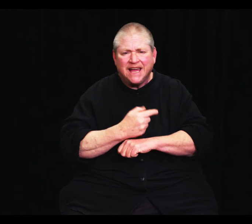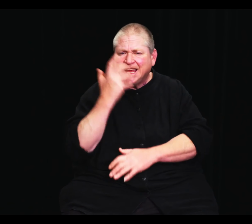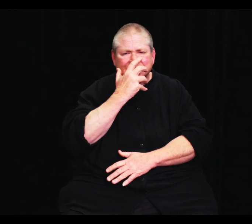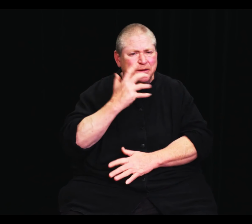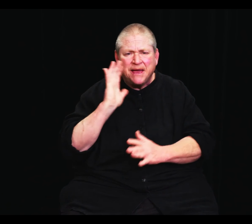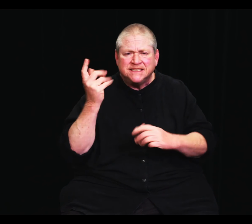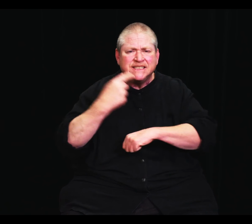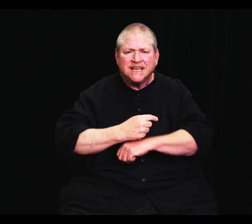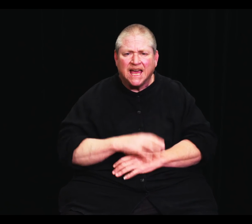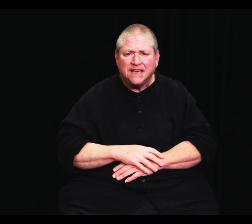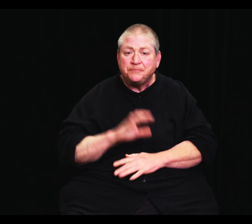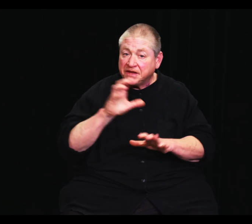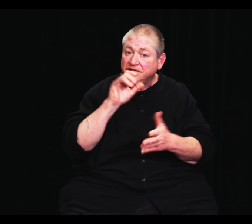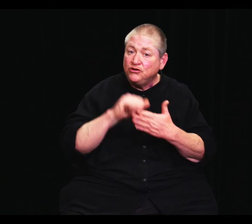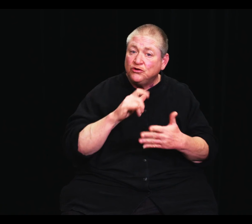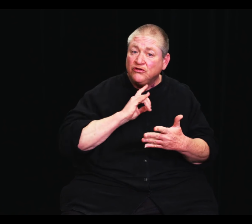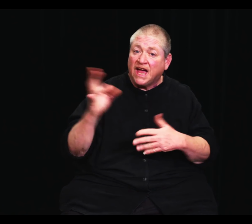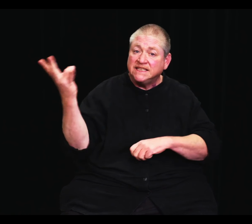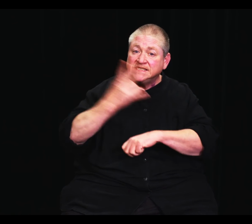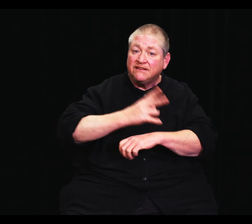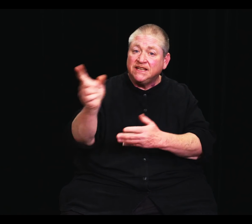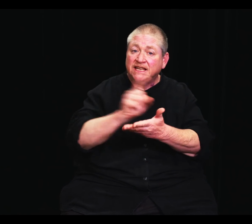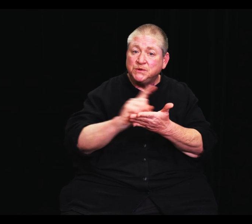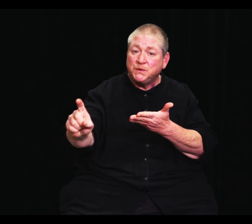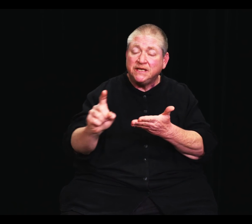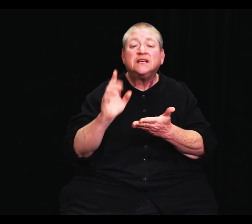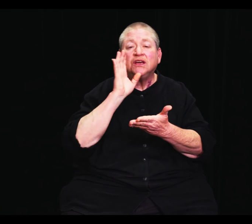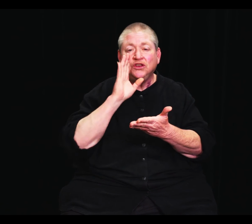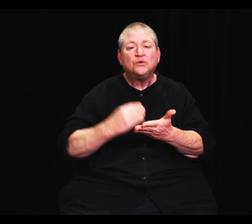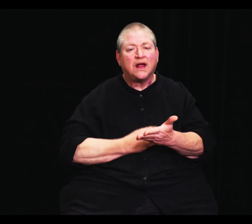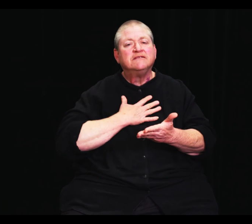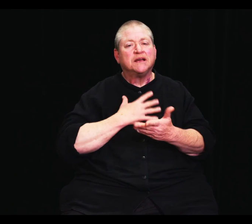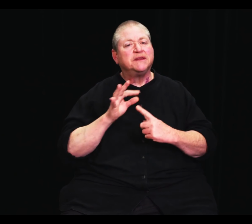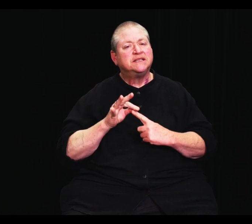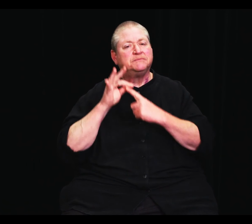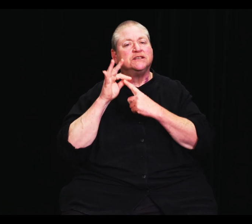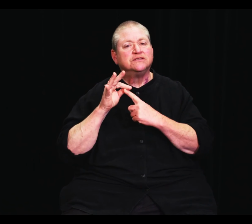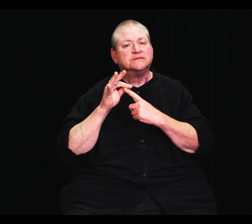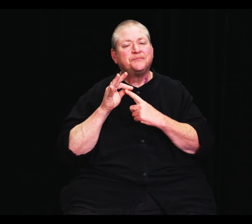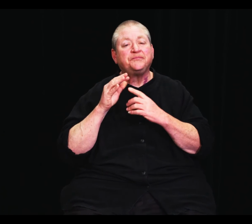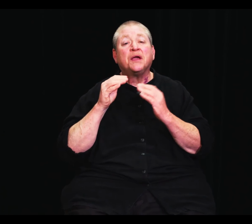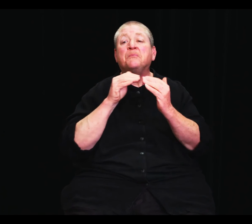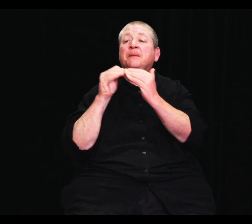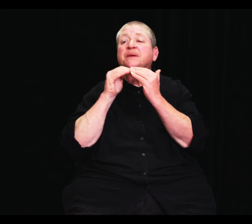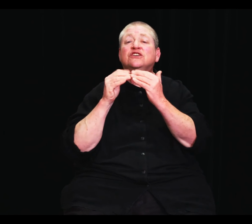But think about it: if you laugh, you think, and you cry, that's a full day. That's a heck of a day.